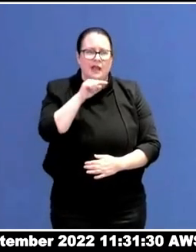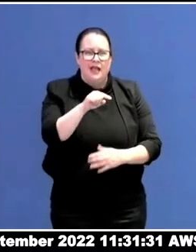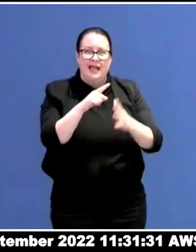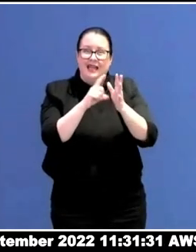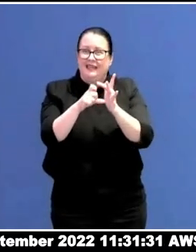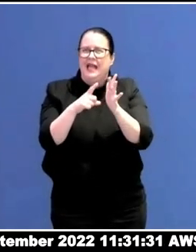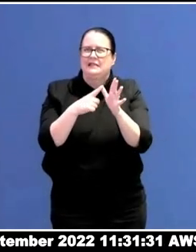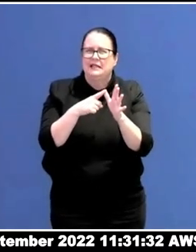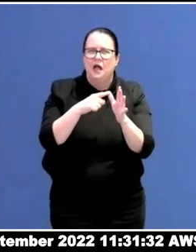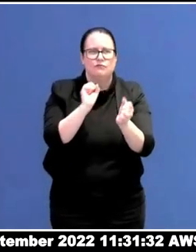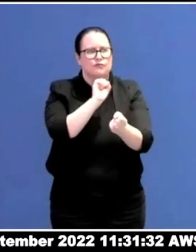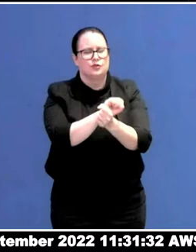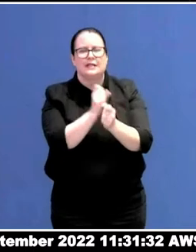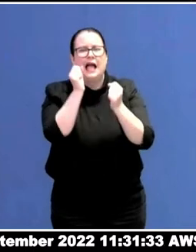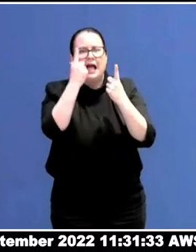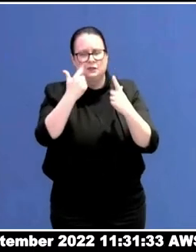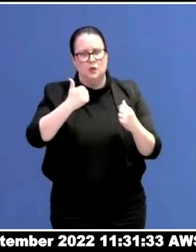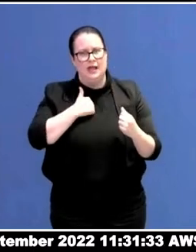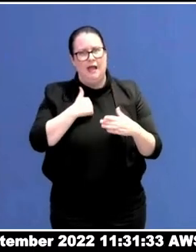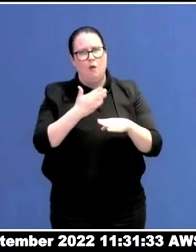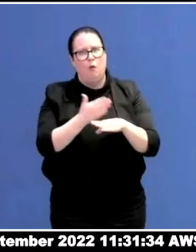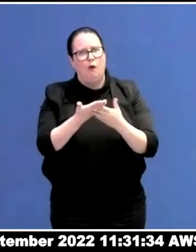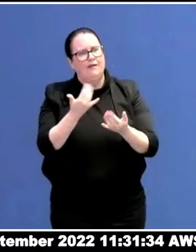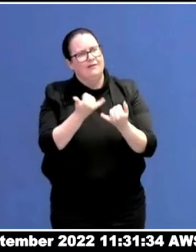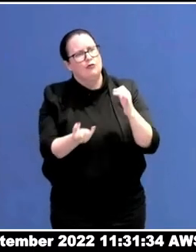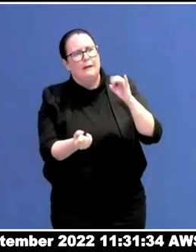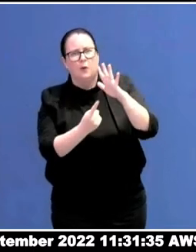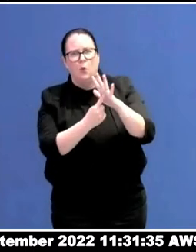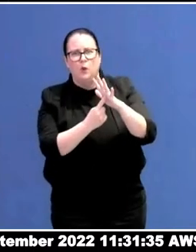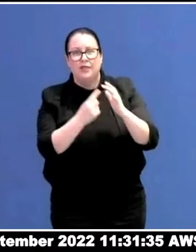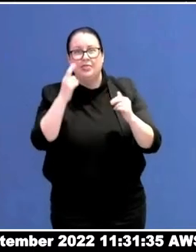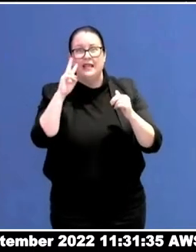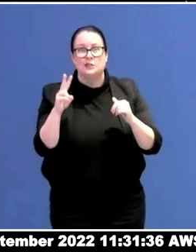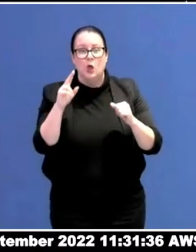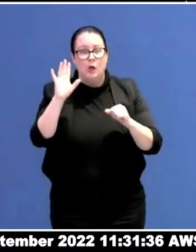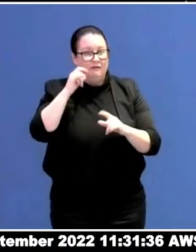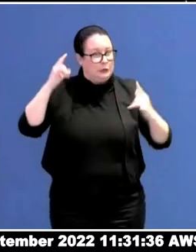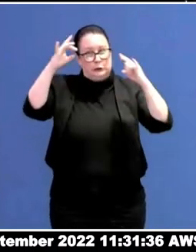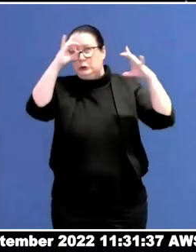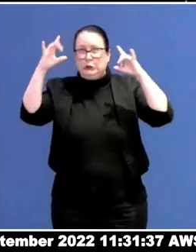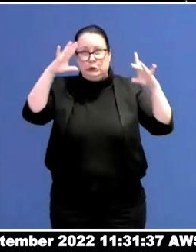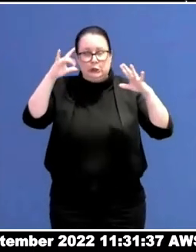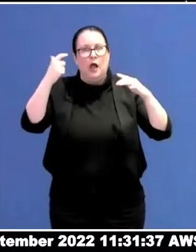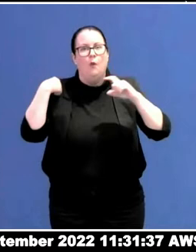understood the nature of the work that we did and he saw the calm that we managed to bring into the prison by our approach.